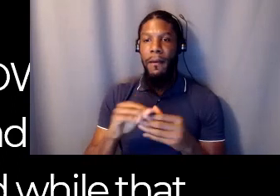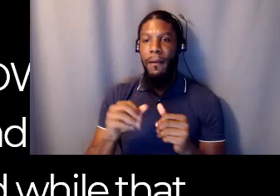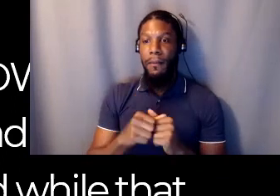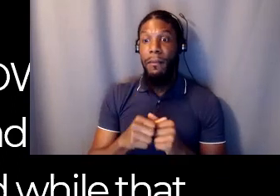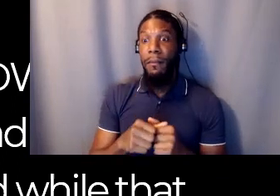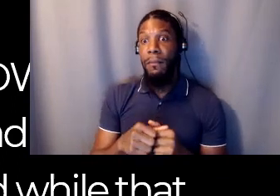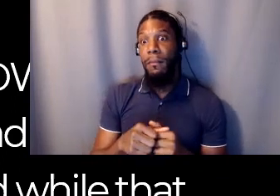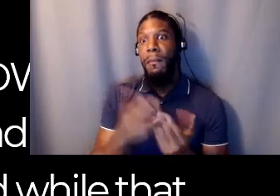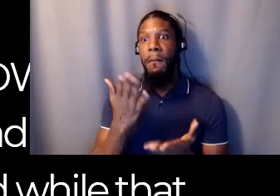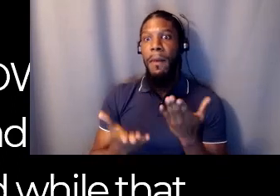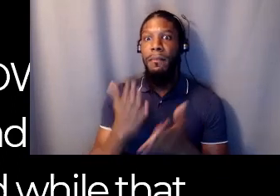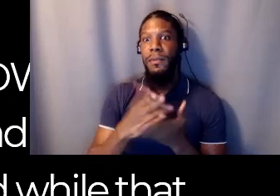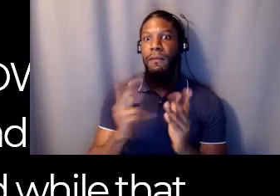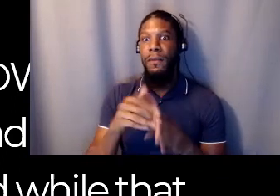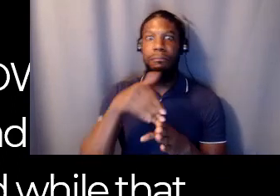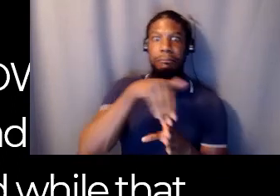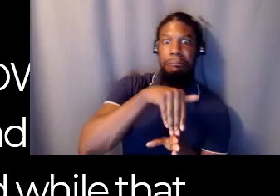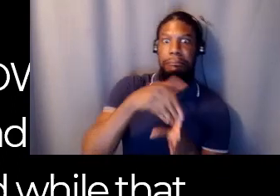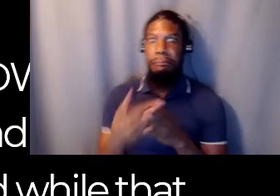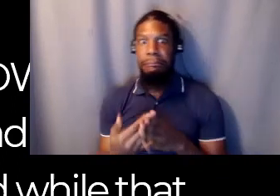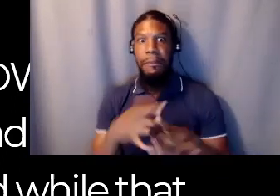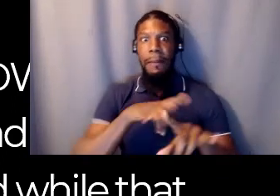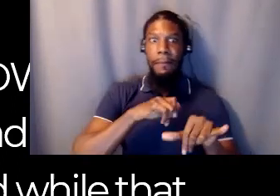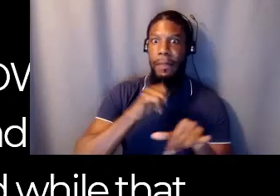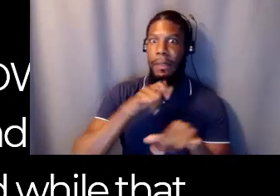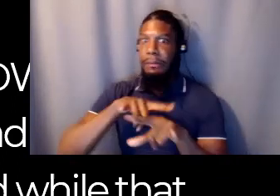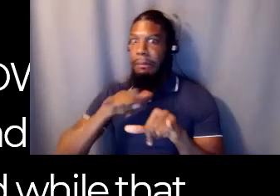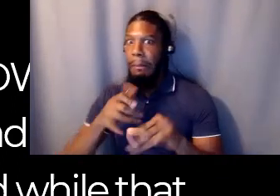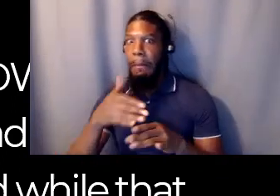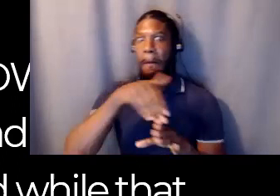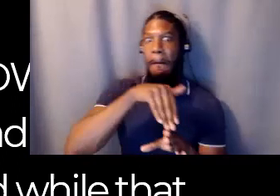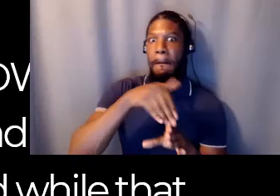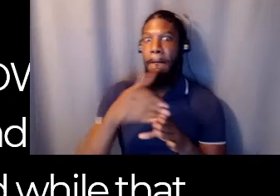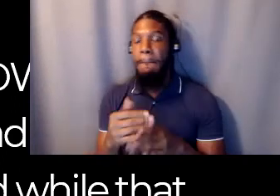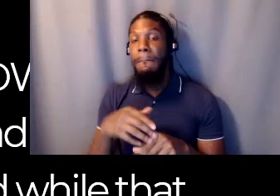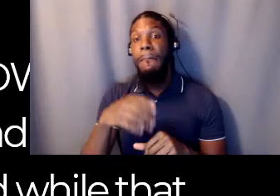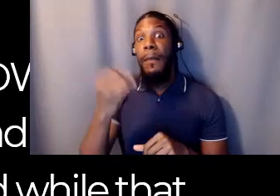that the same could be said if you're only offering asynchronous.